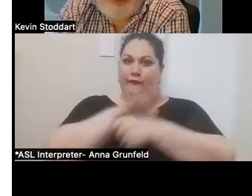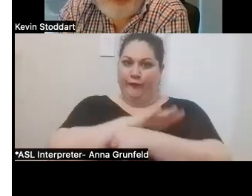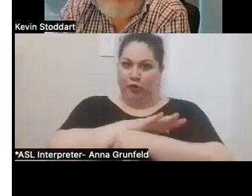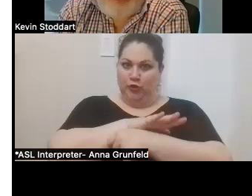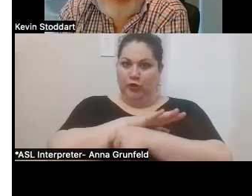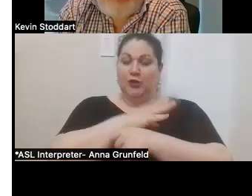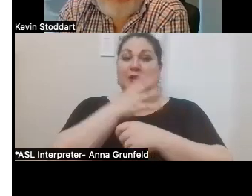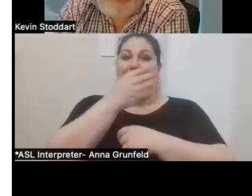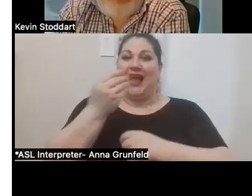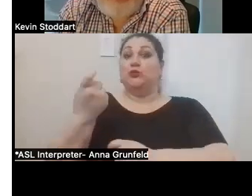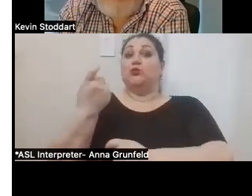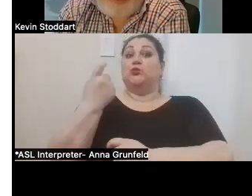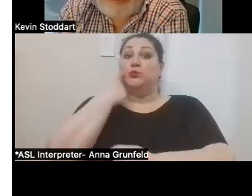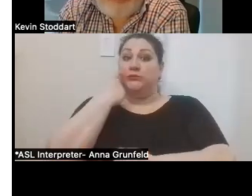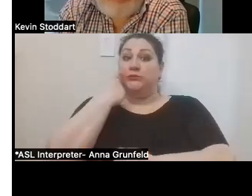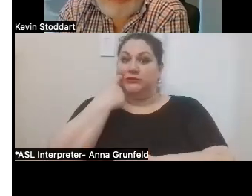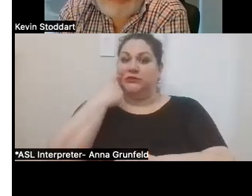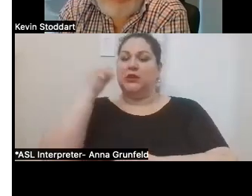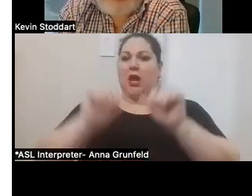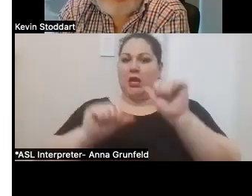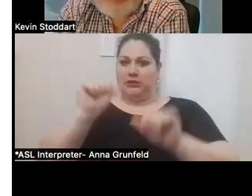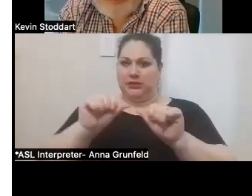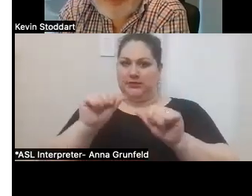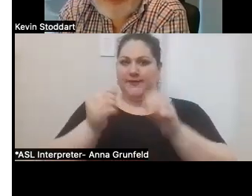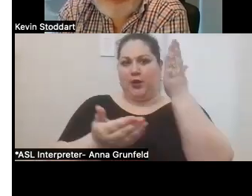The fact that they've had an assessment.